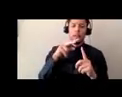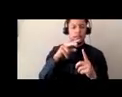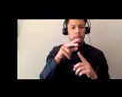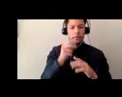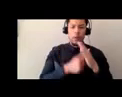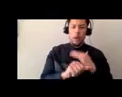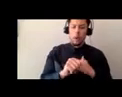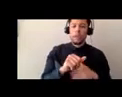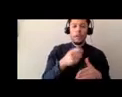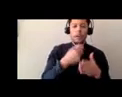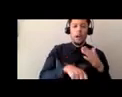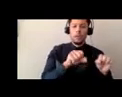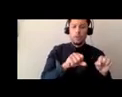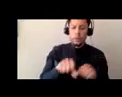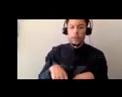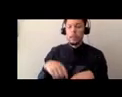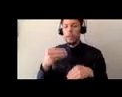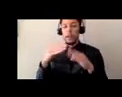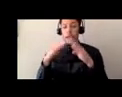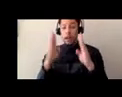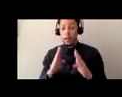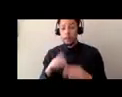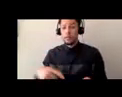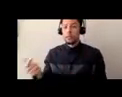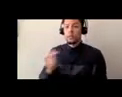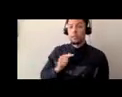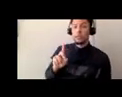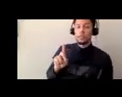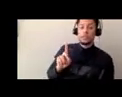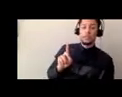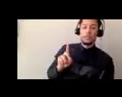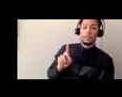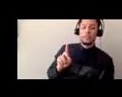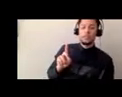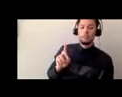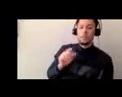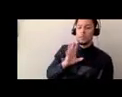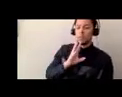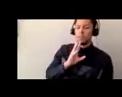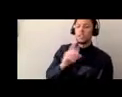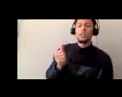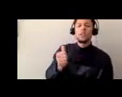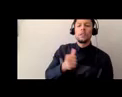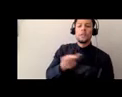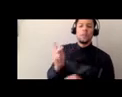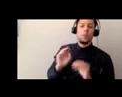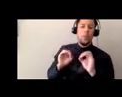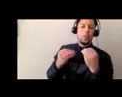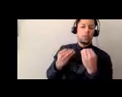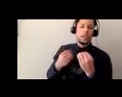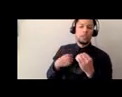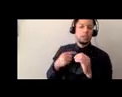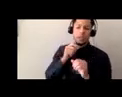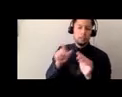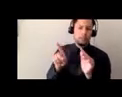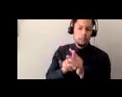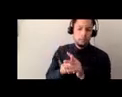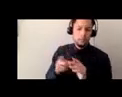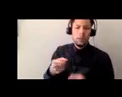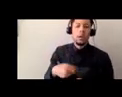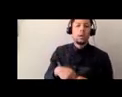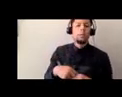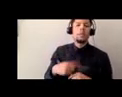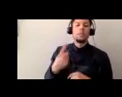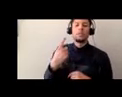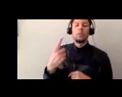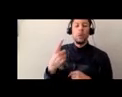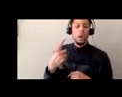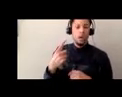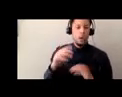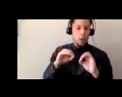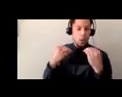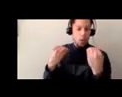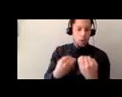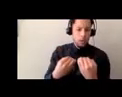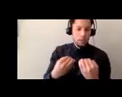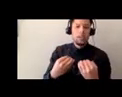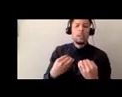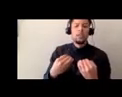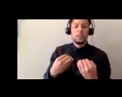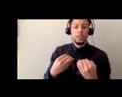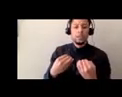We do have several that were not able to come to this today.... huge interest in both house